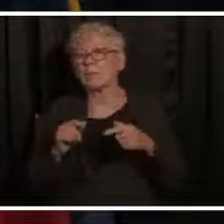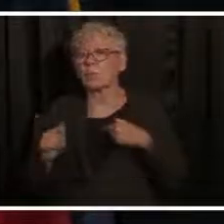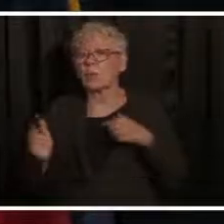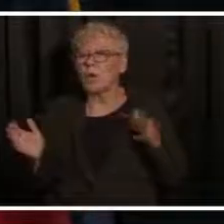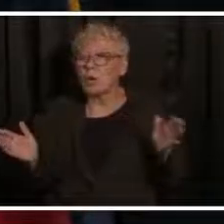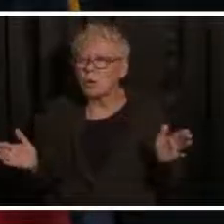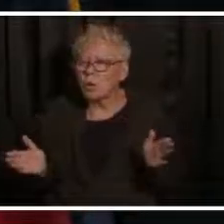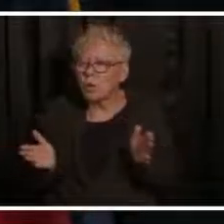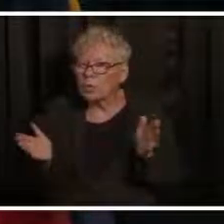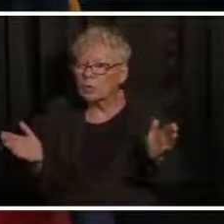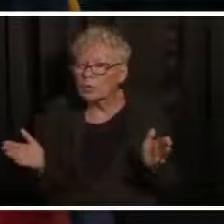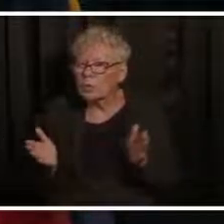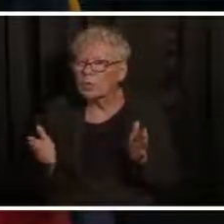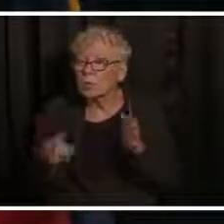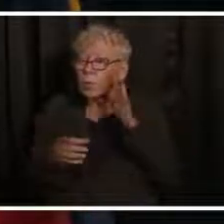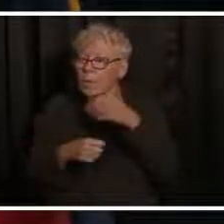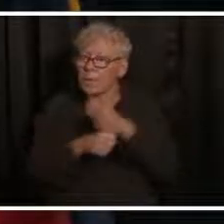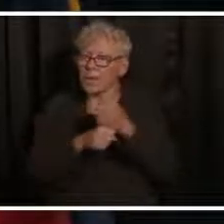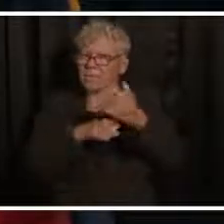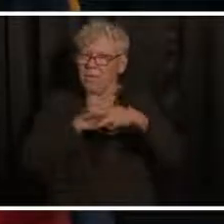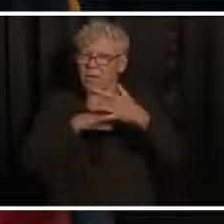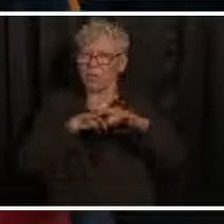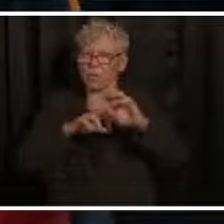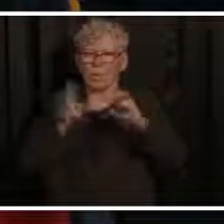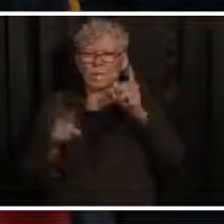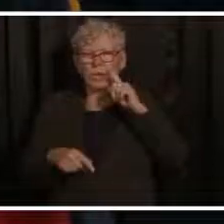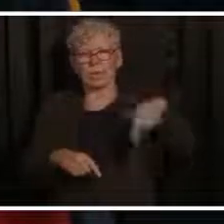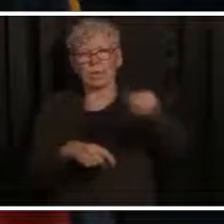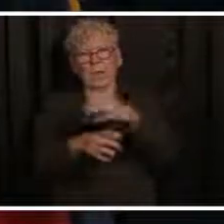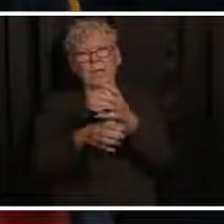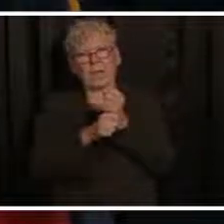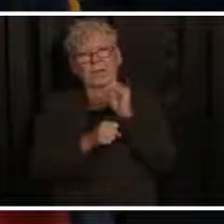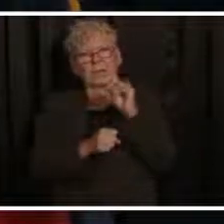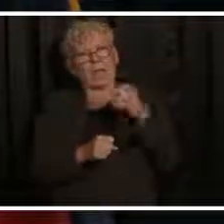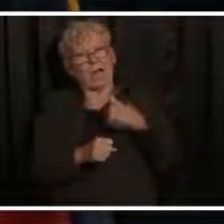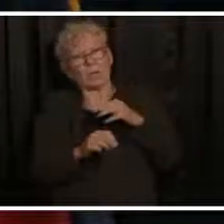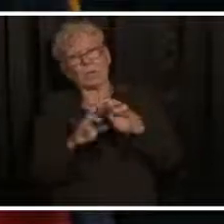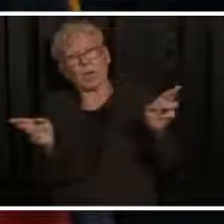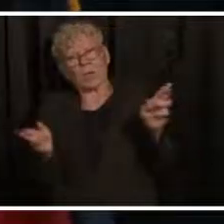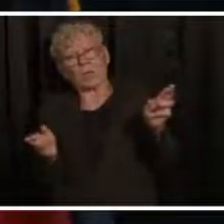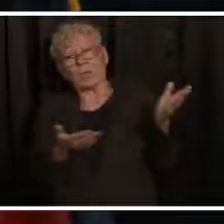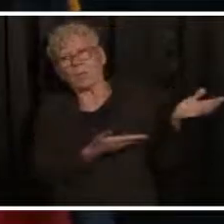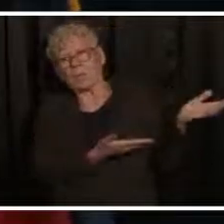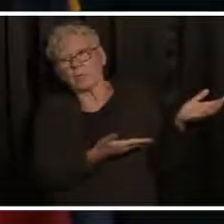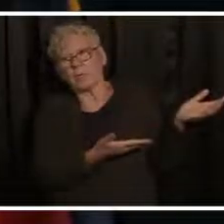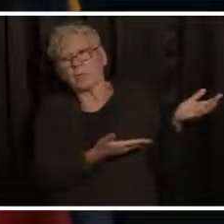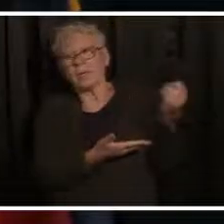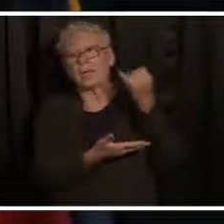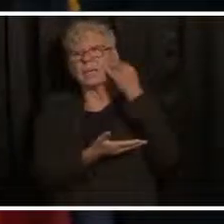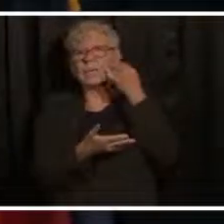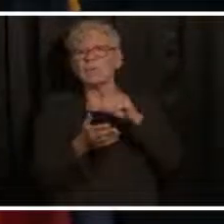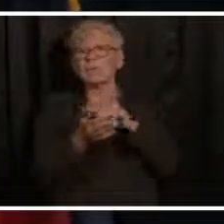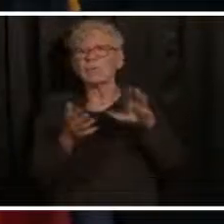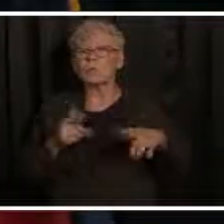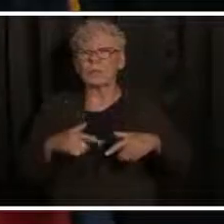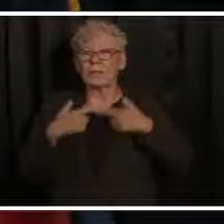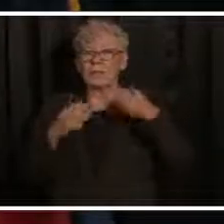it available to all students. It is mandatory for students who live in residence halls or compete in intercollegiate